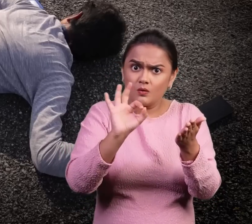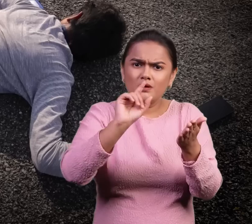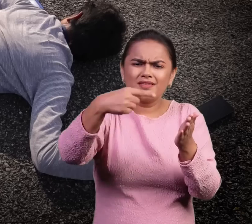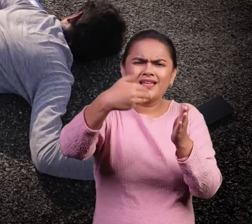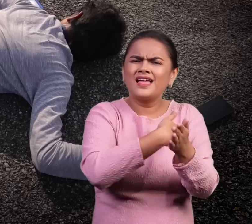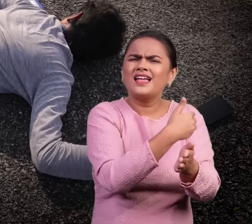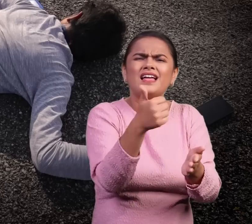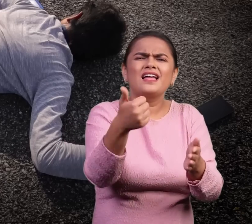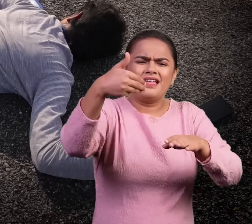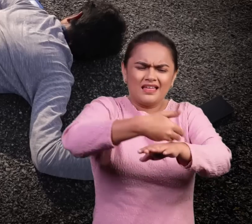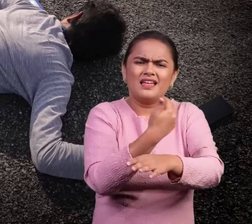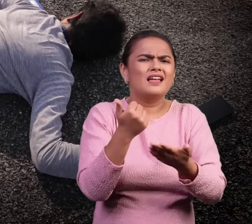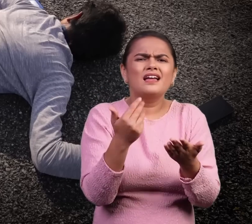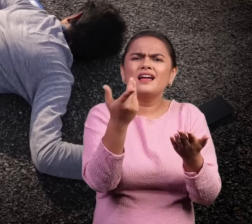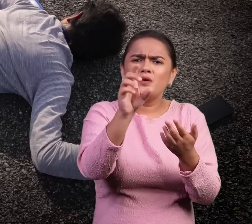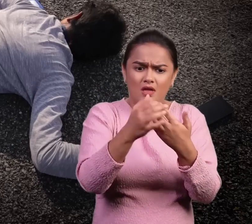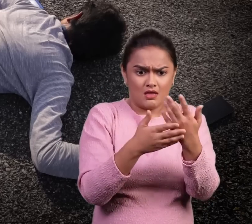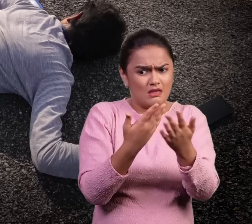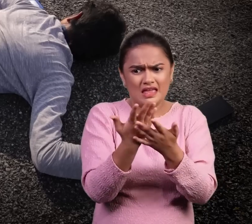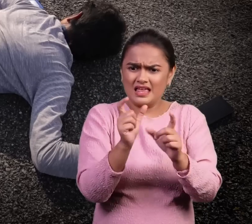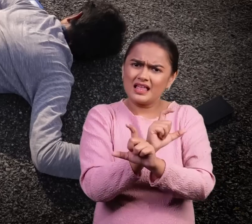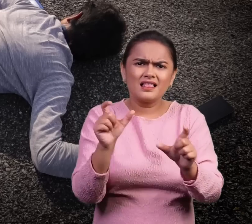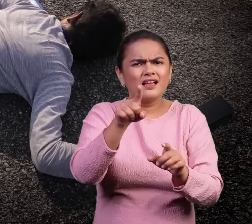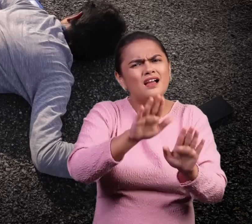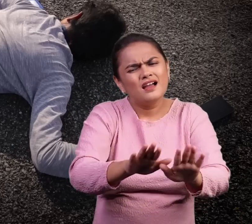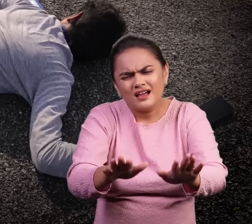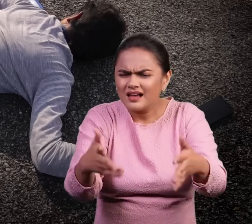If there is no injury in your hand, you will not contract the virus.